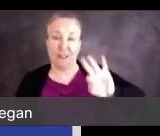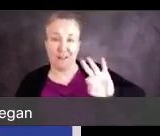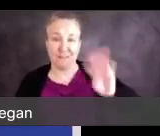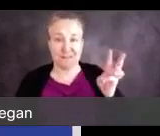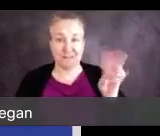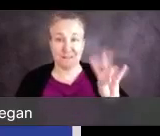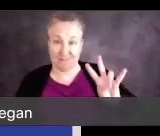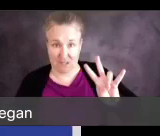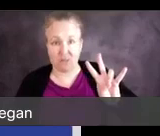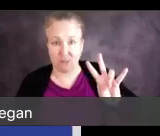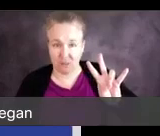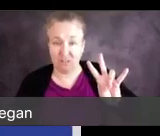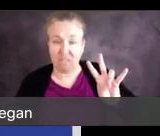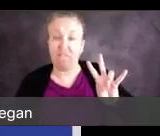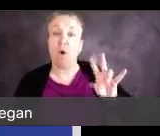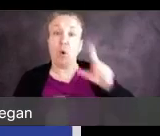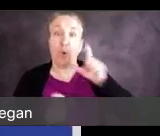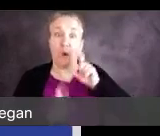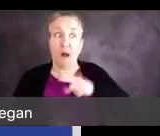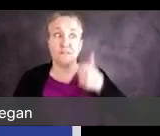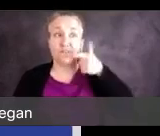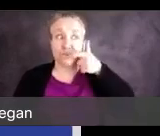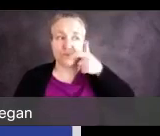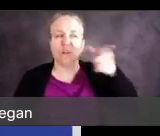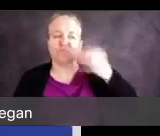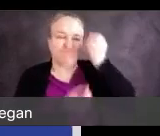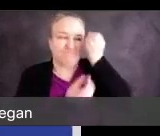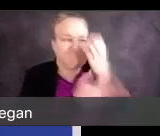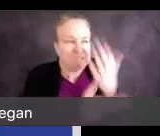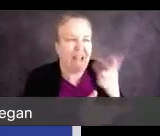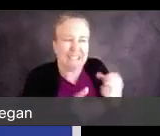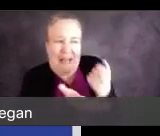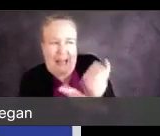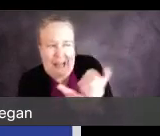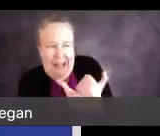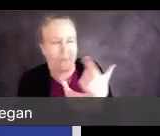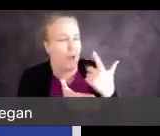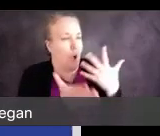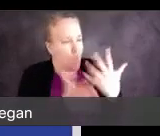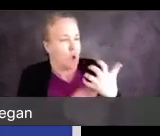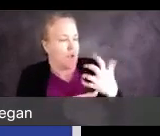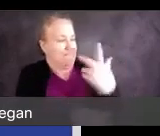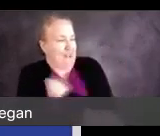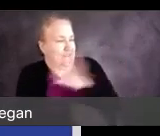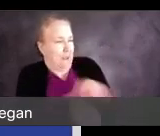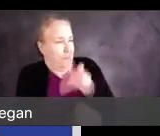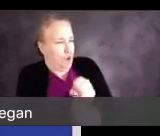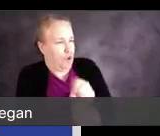and let the agent know that you need support to pre-register for a vaccine appointment. Once we